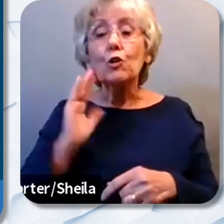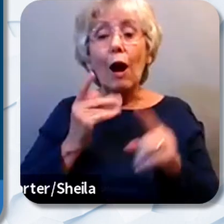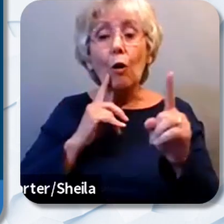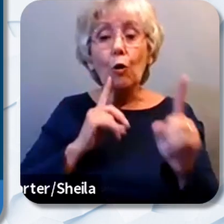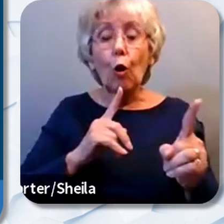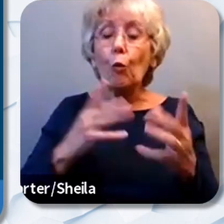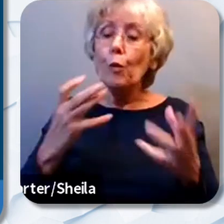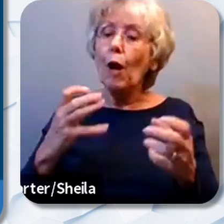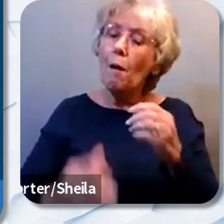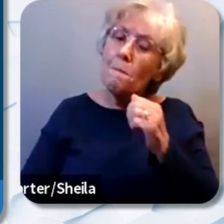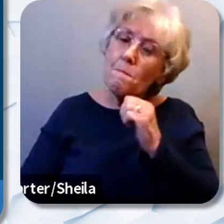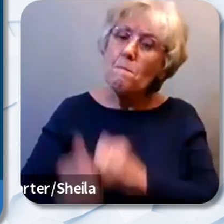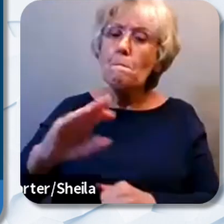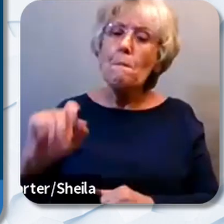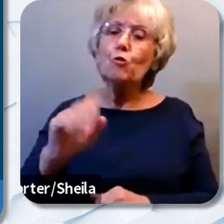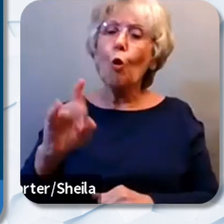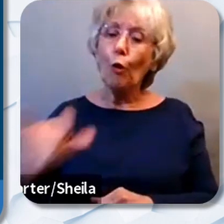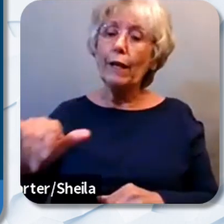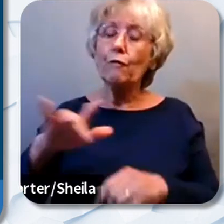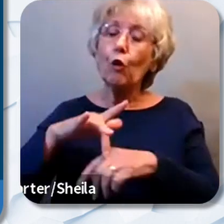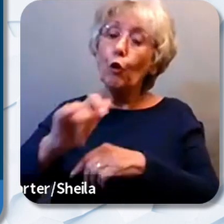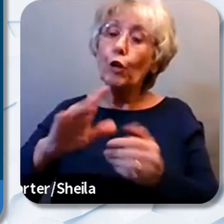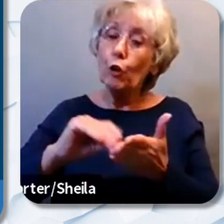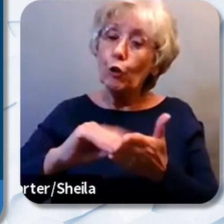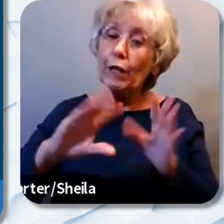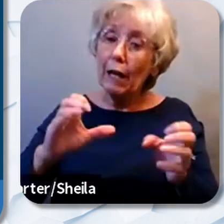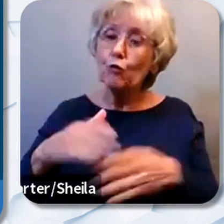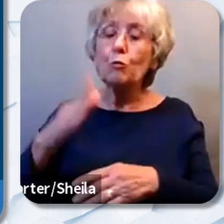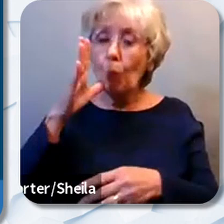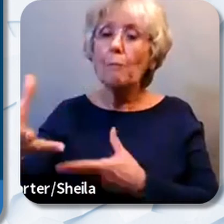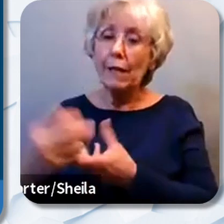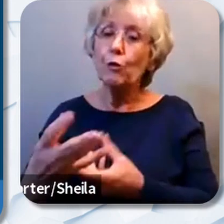of our our preschool early learning classrooms will be inclusive and again we have to get the